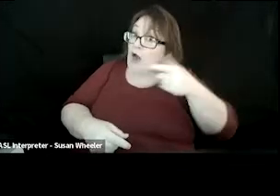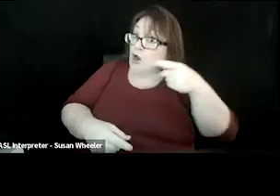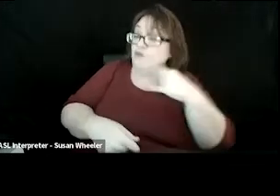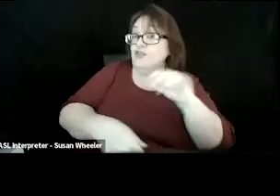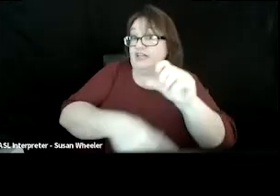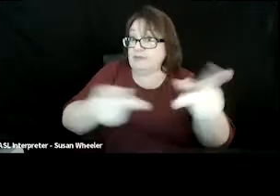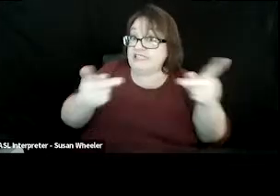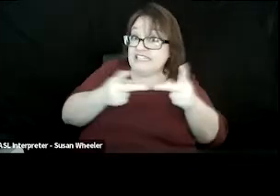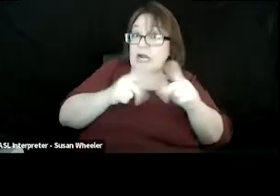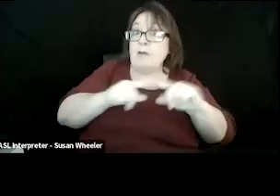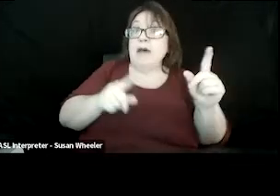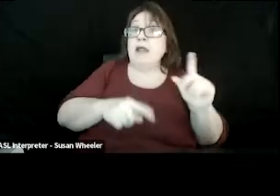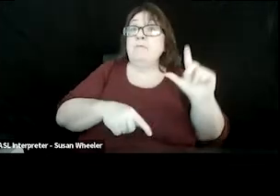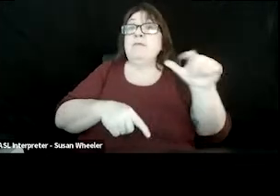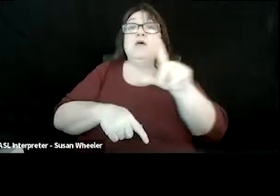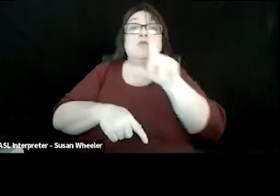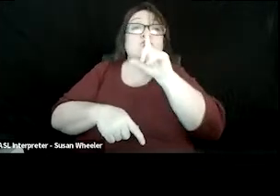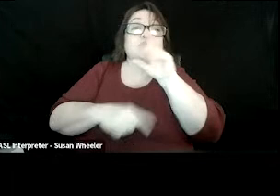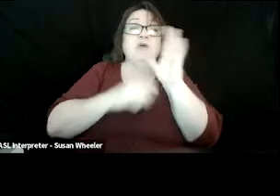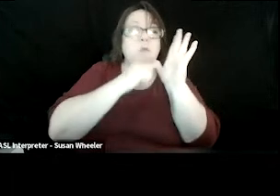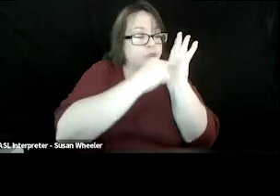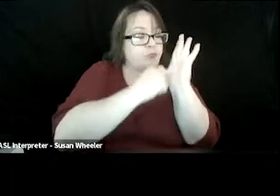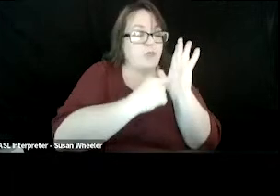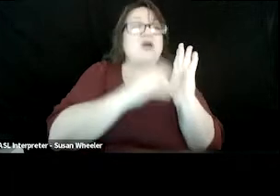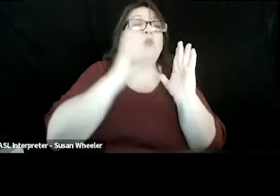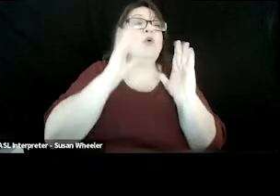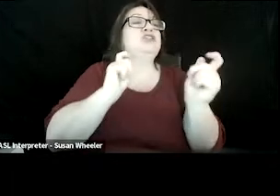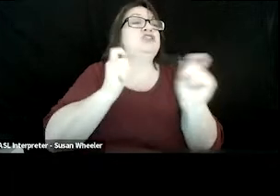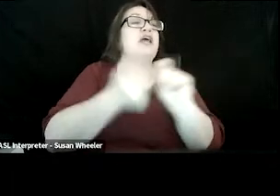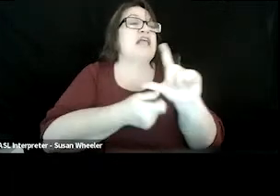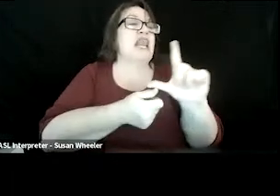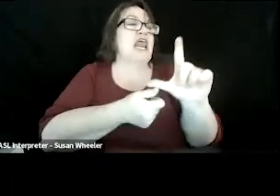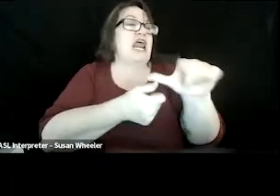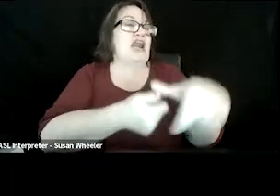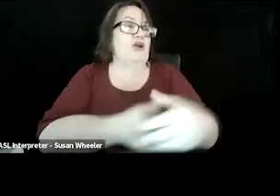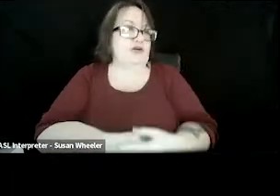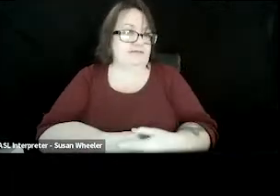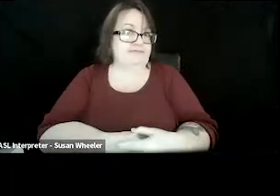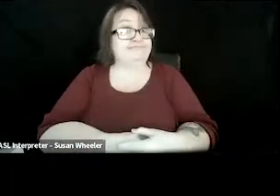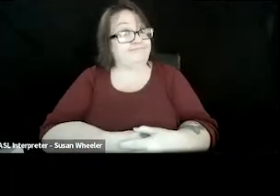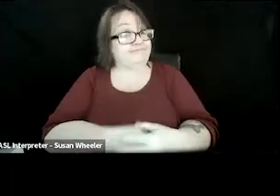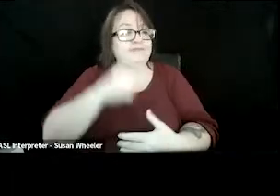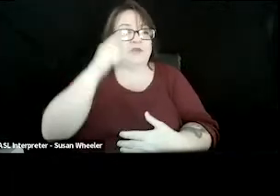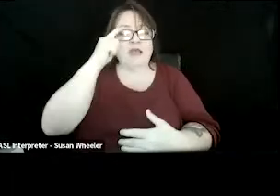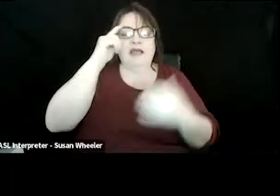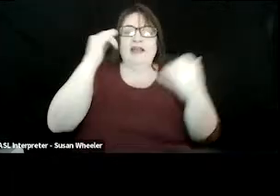but that may change over time. Compensation, okay, we're finally getting to the money